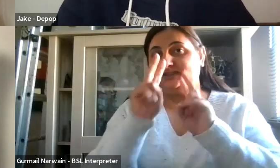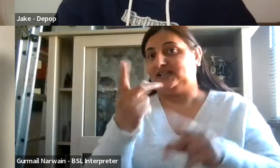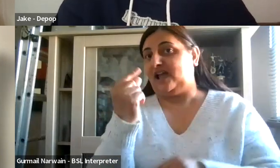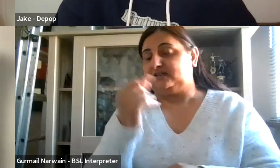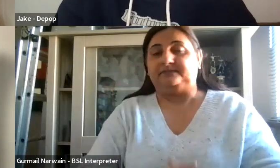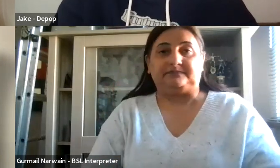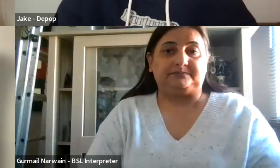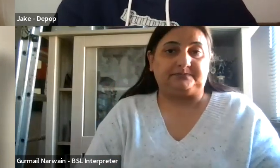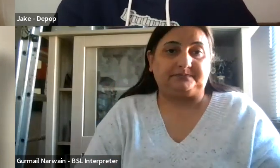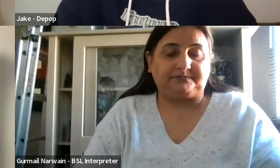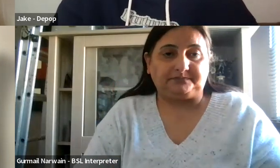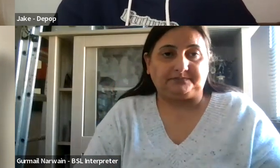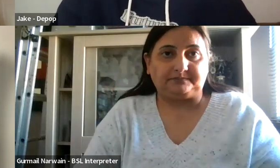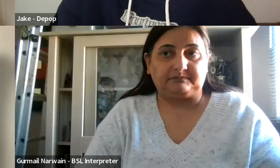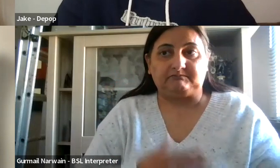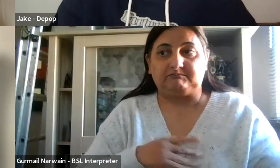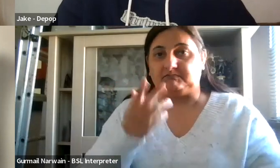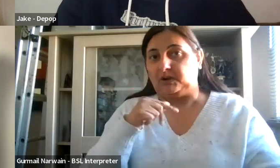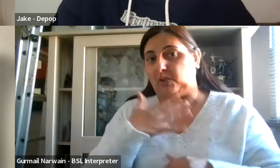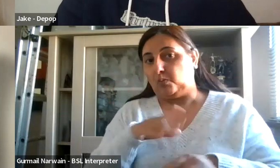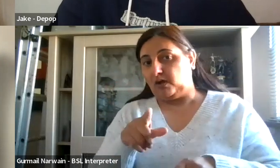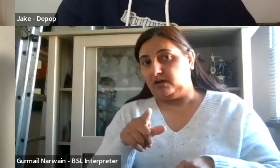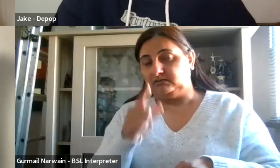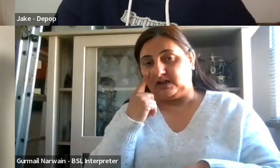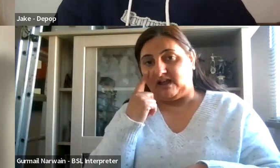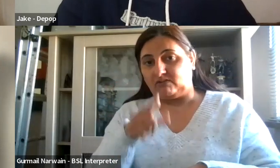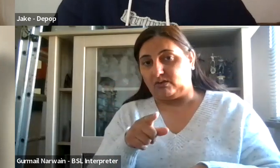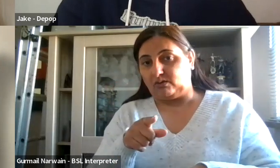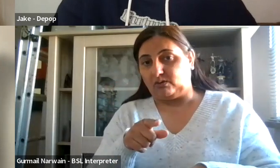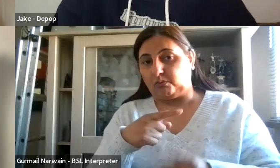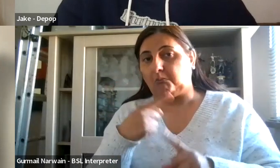The at chat that everyone can see, if candidates want to have a quiz at what is available. And can I ask a quicks question. So if candidates wants to go over there and have a quick quiz at what's available, and